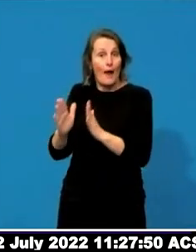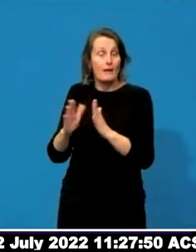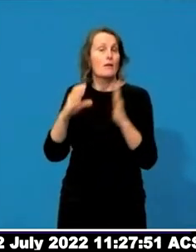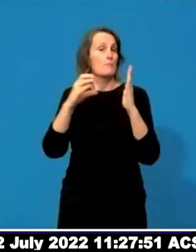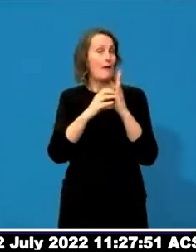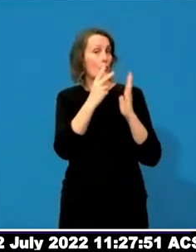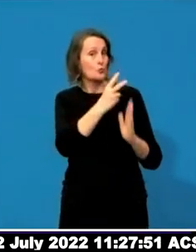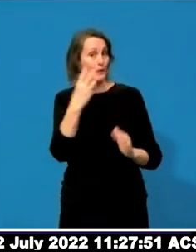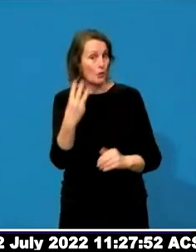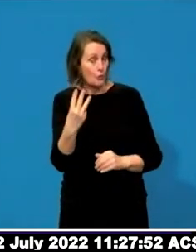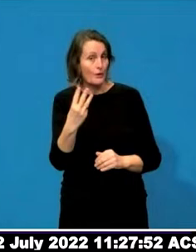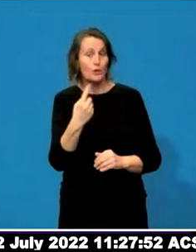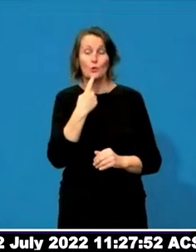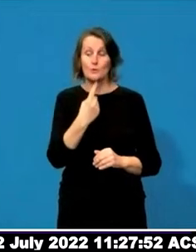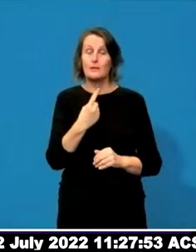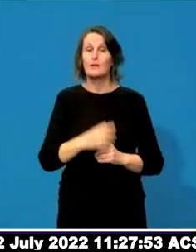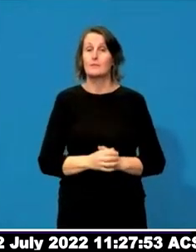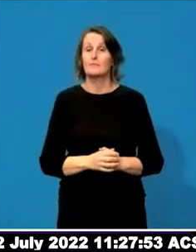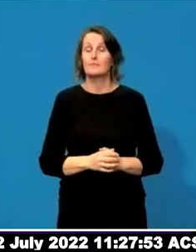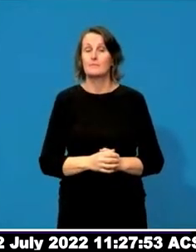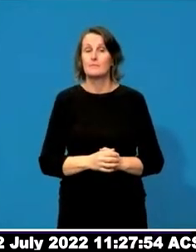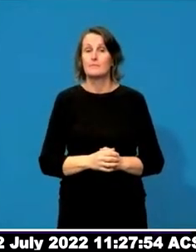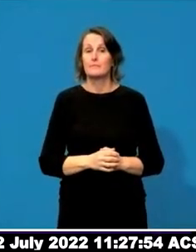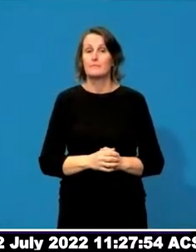"The choice between providers that deliver basic services in remote